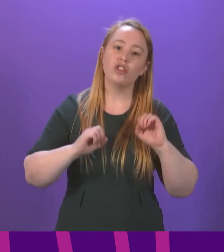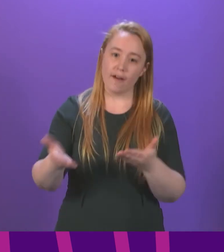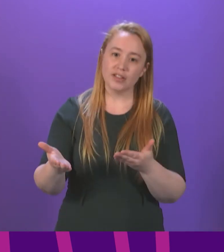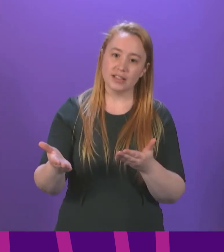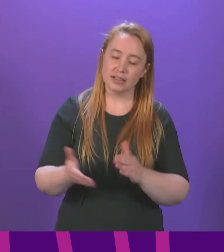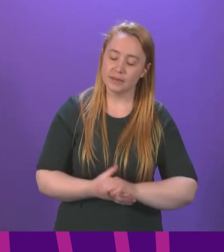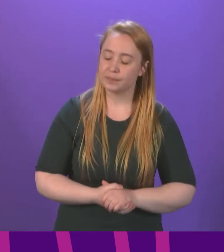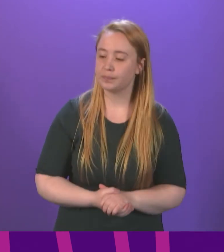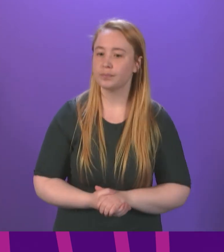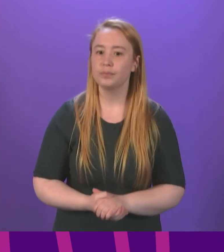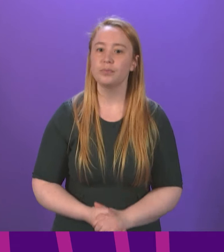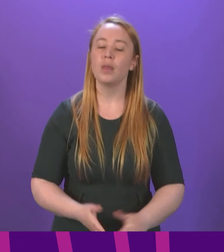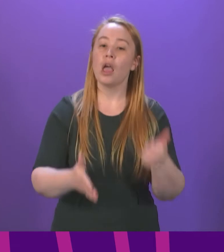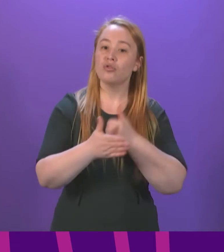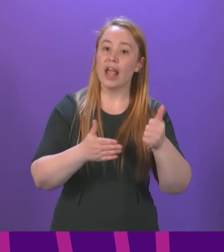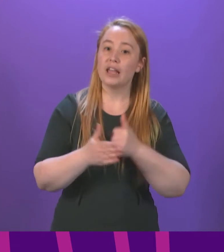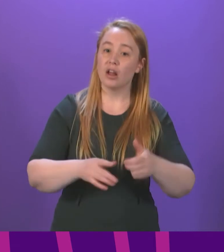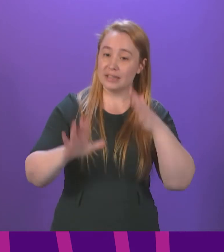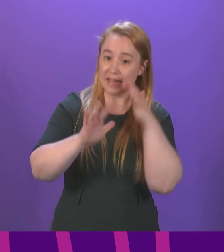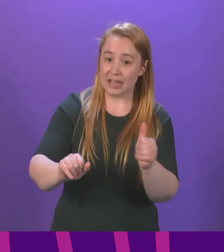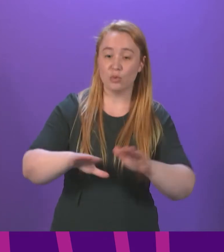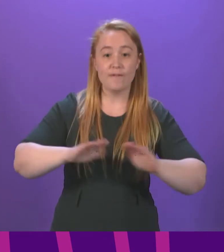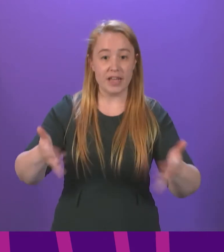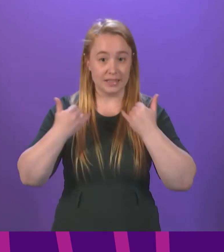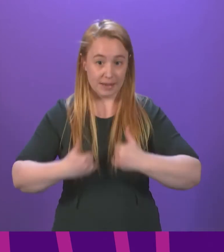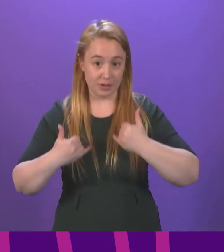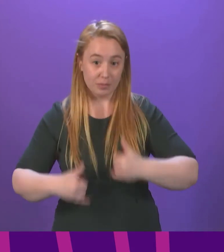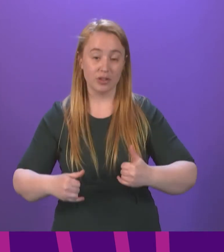Further roll-out of regular asymptomatic testing is also now available to food production and